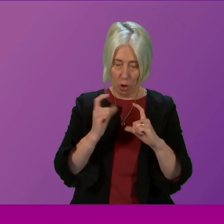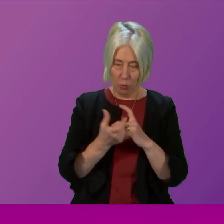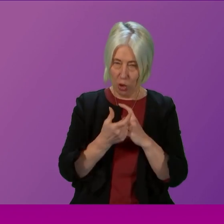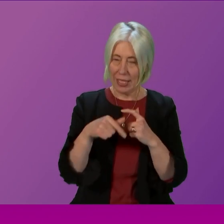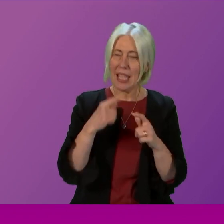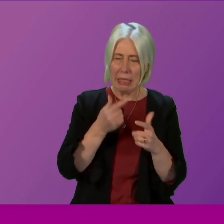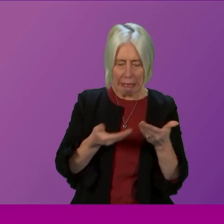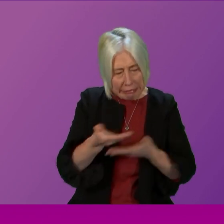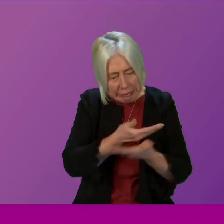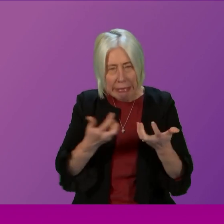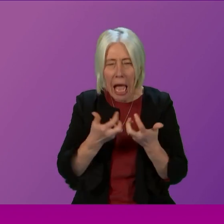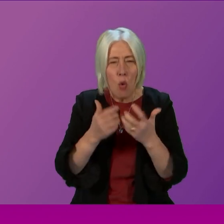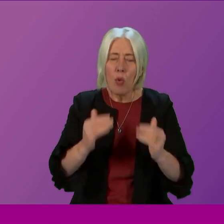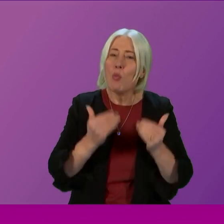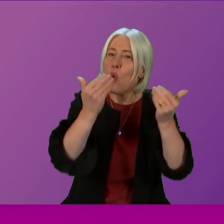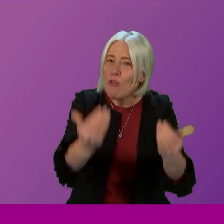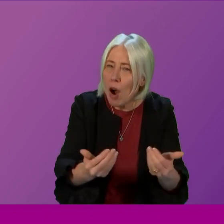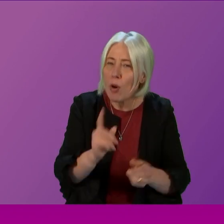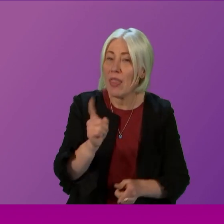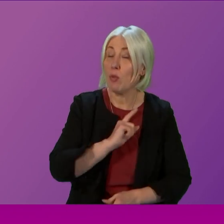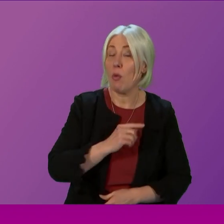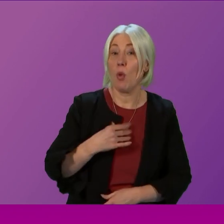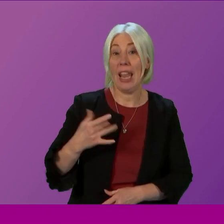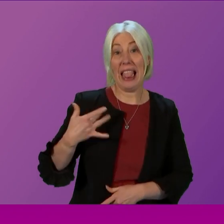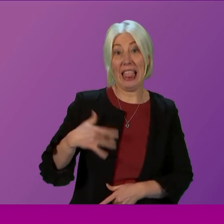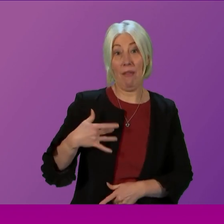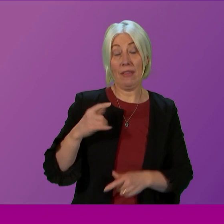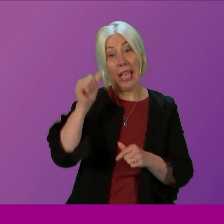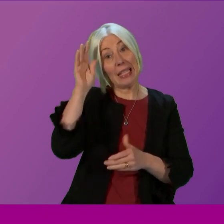That is why we are establishing a lived experience panel to work closely with us to